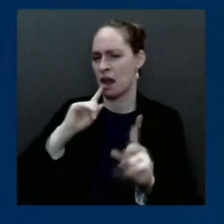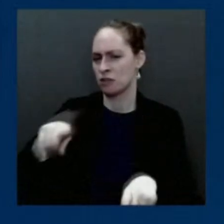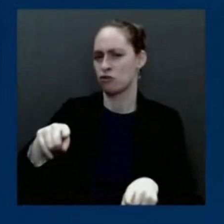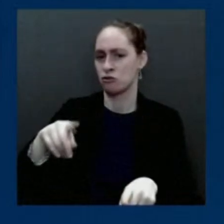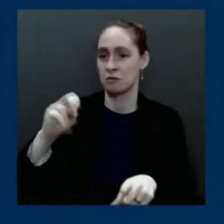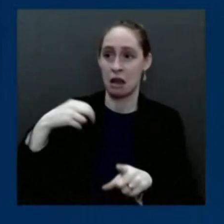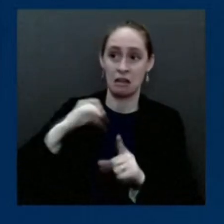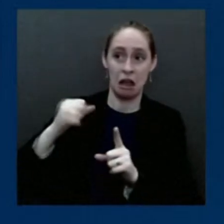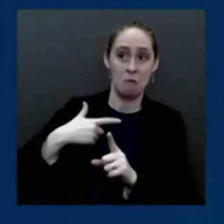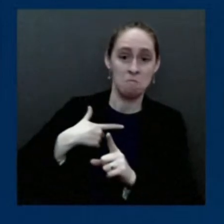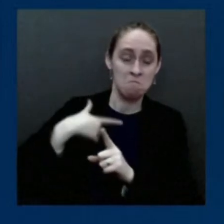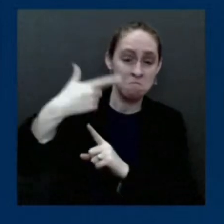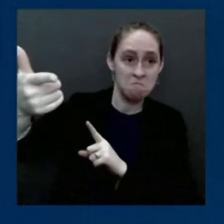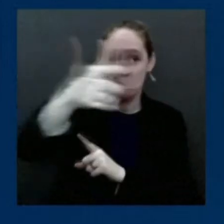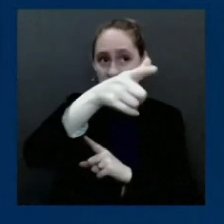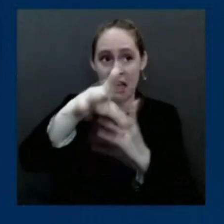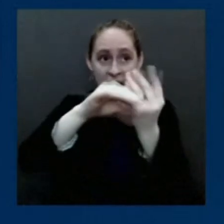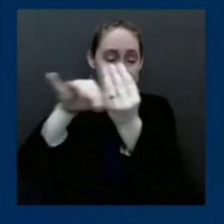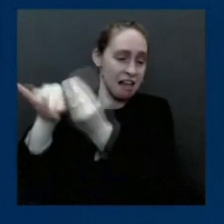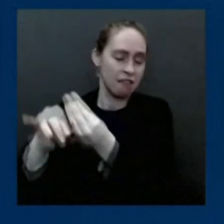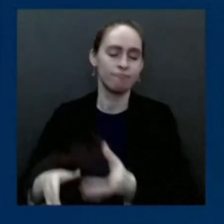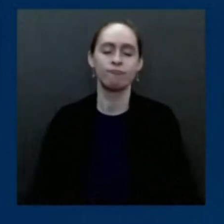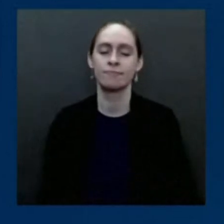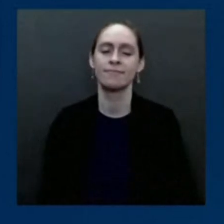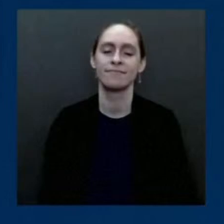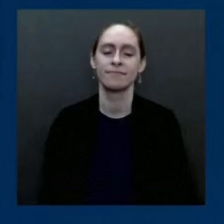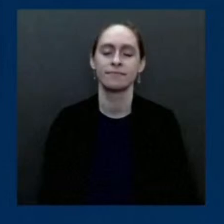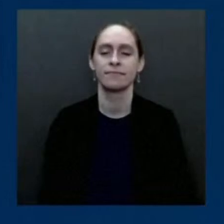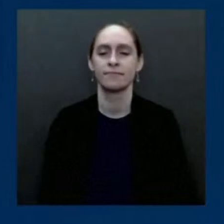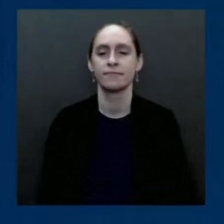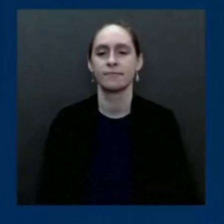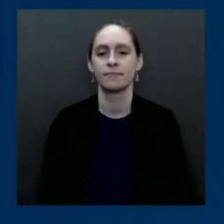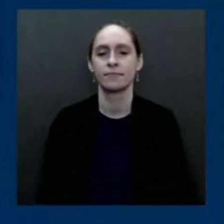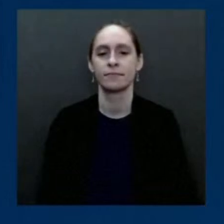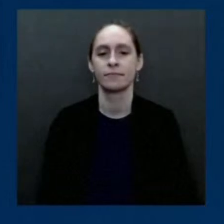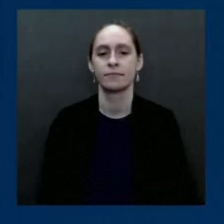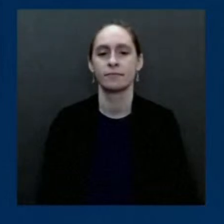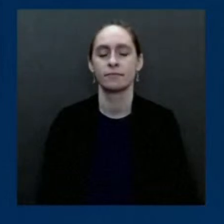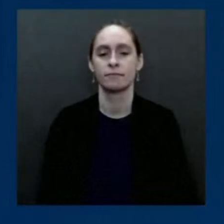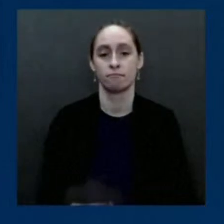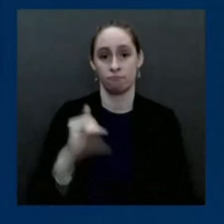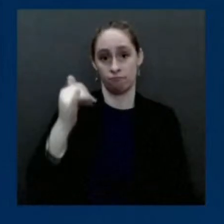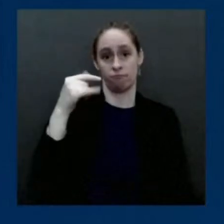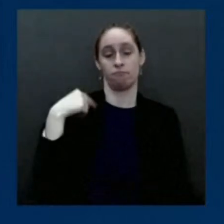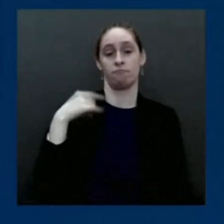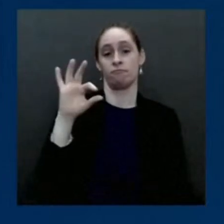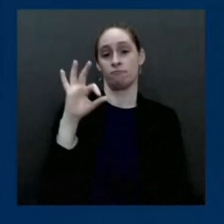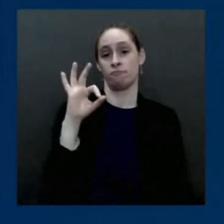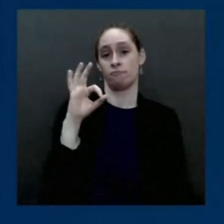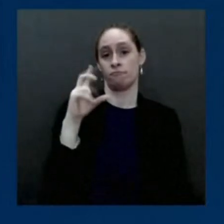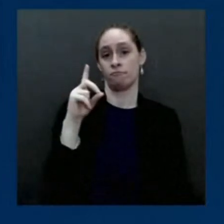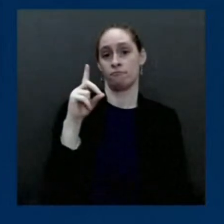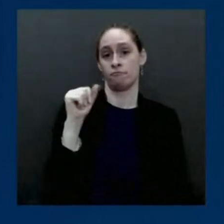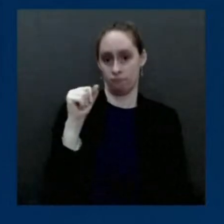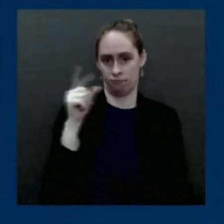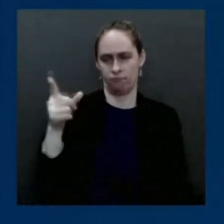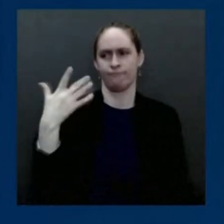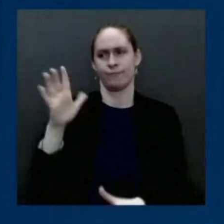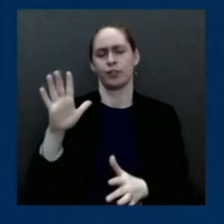WOULD BE HELPFUL. THANK YOU I'LL GO FIRST ON THE FDA TEST CLEARLY RECOMMENDS THE